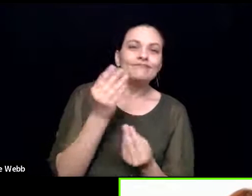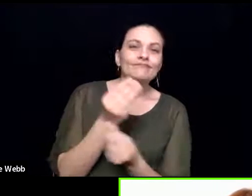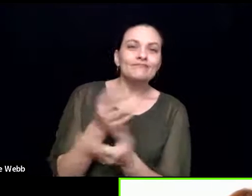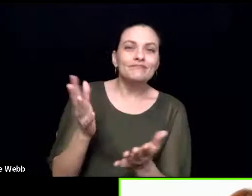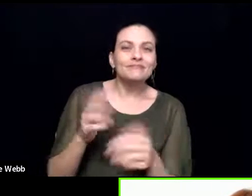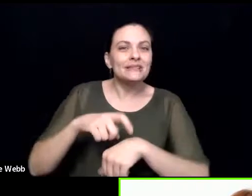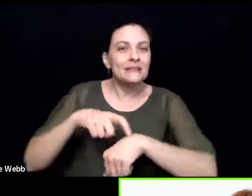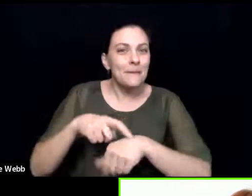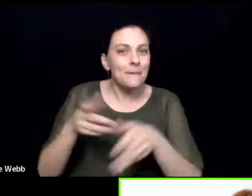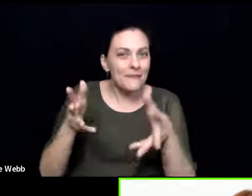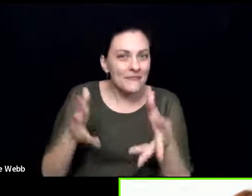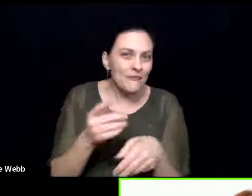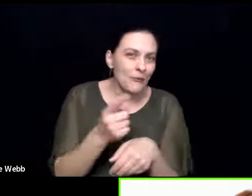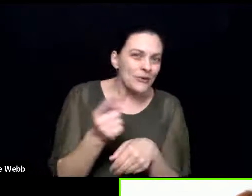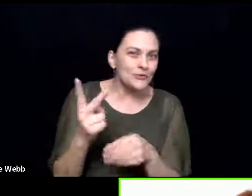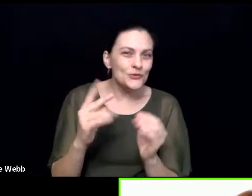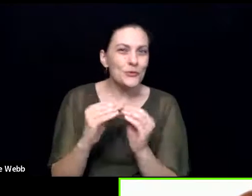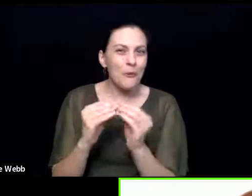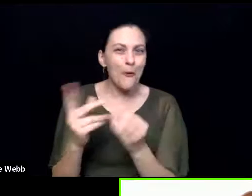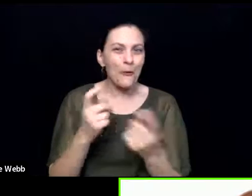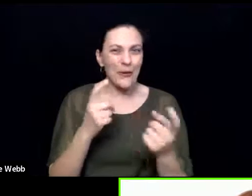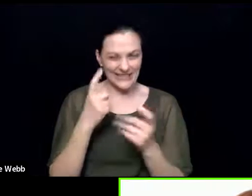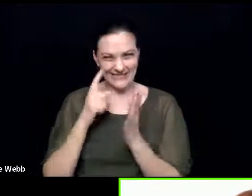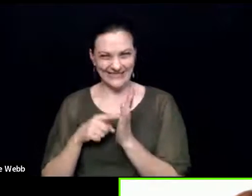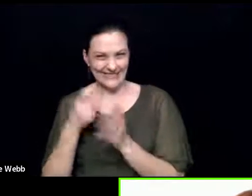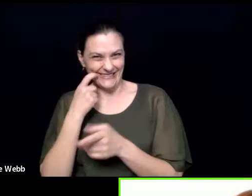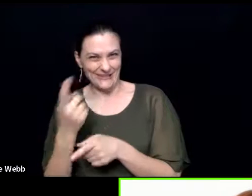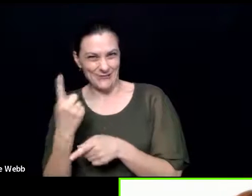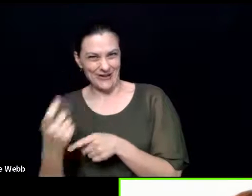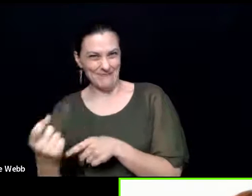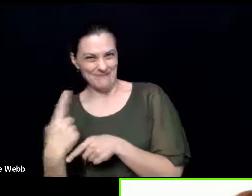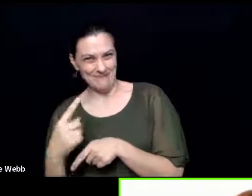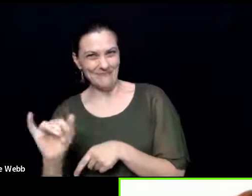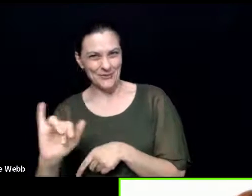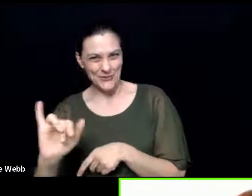ask you about creating change and building trust and particularly building trust. If you have any